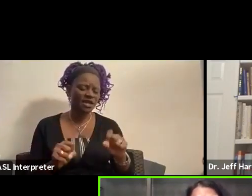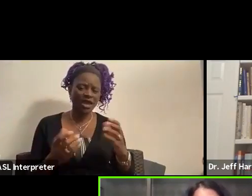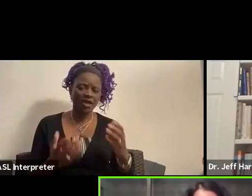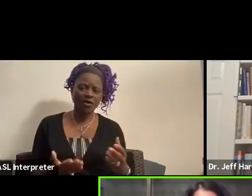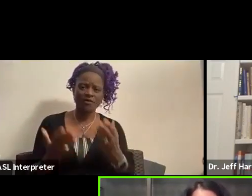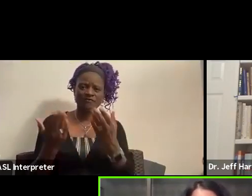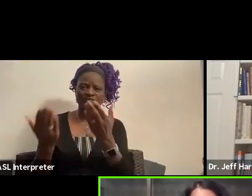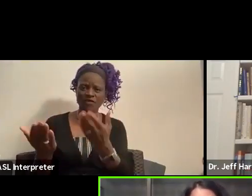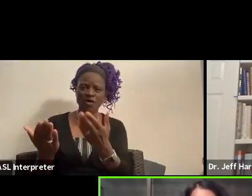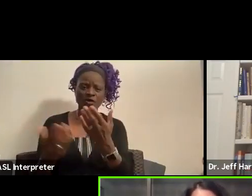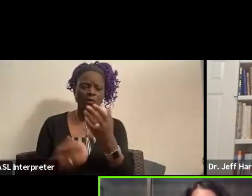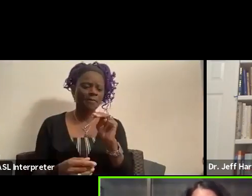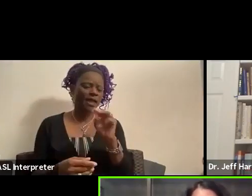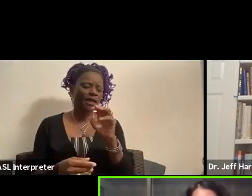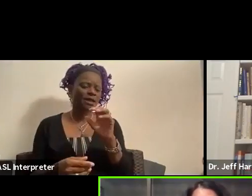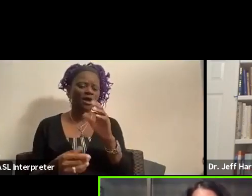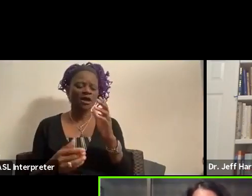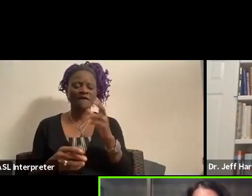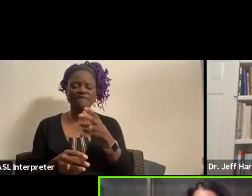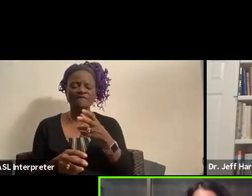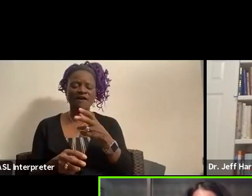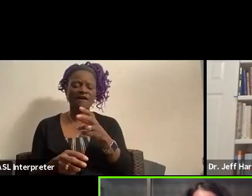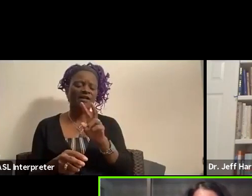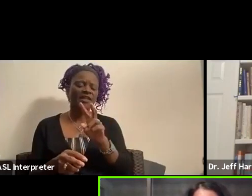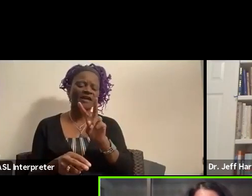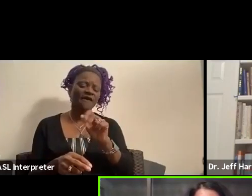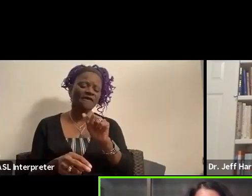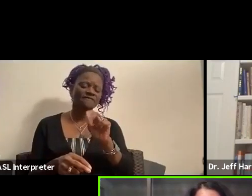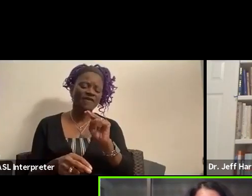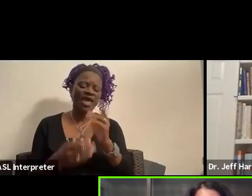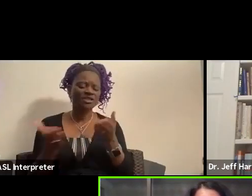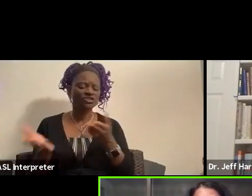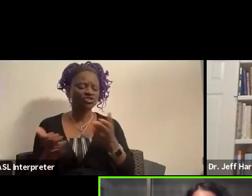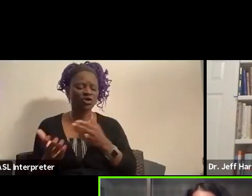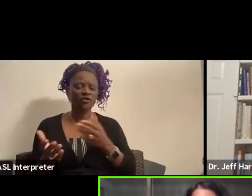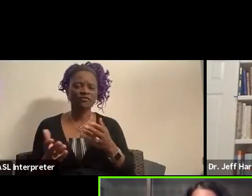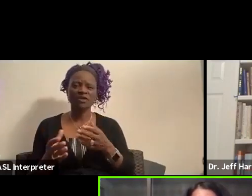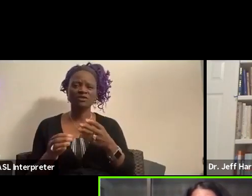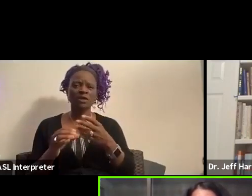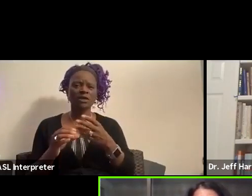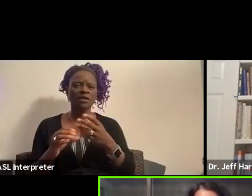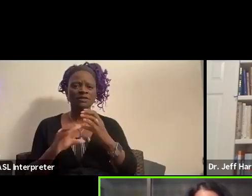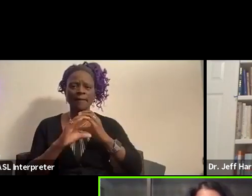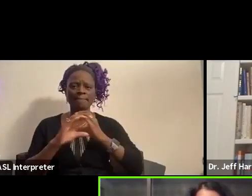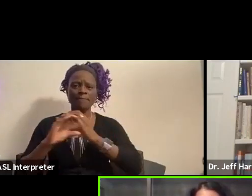mobile van service for businesses that need to test large groups. So definitely I think our partners are